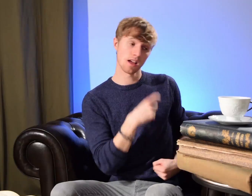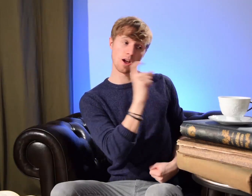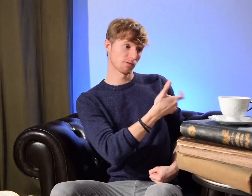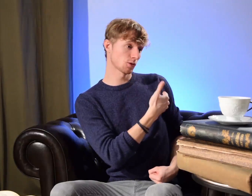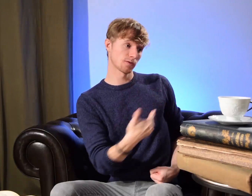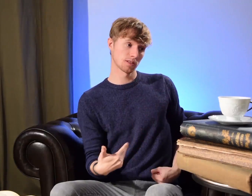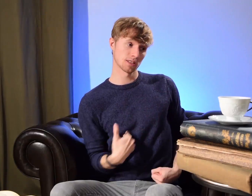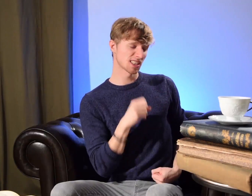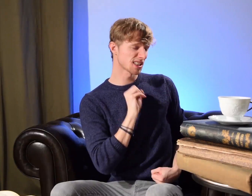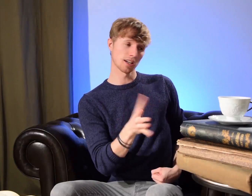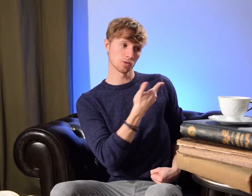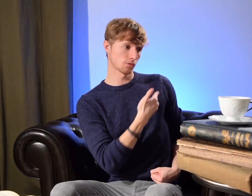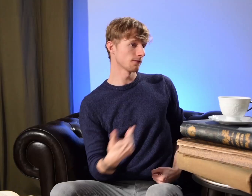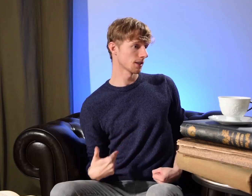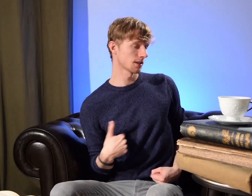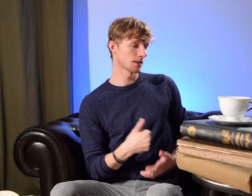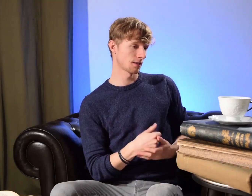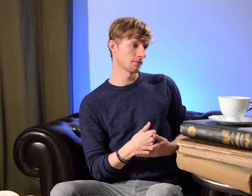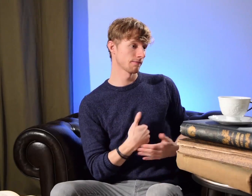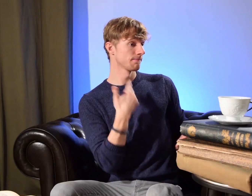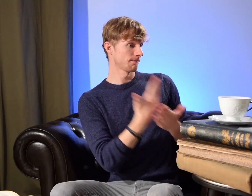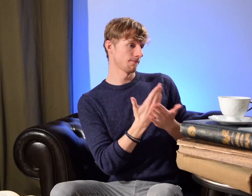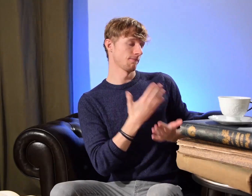and because I am very pleased with you